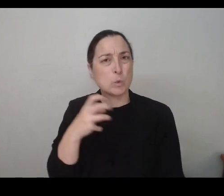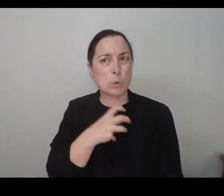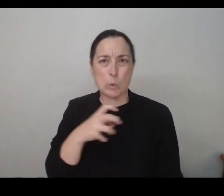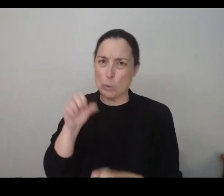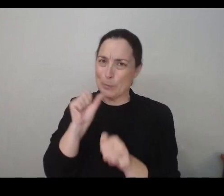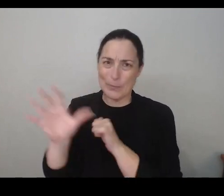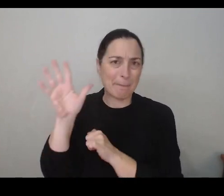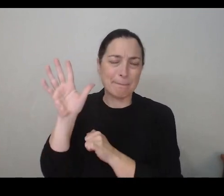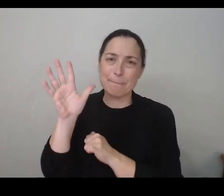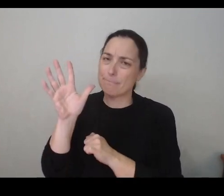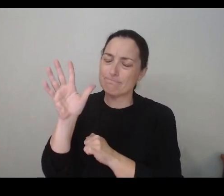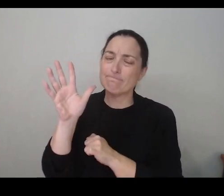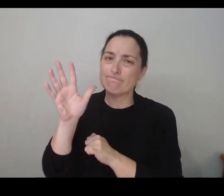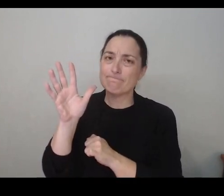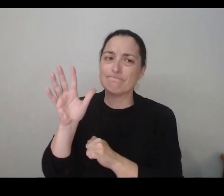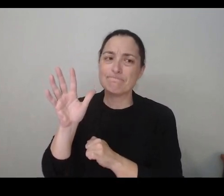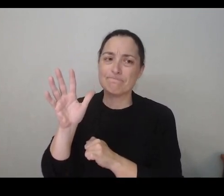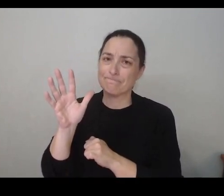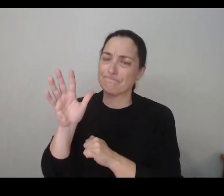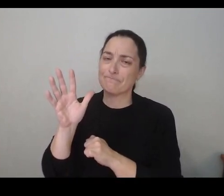And if you haven't been, you should go.